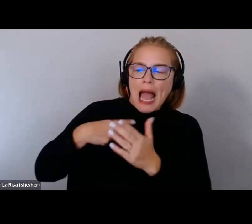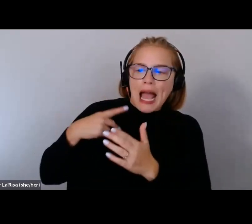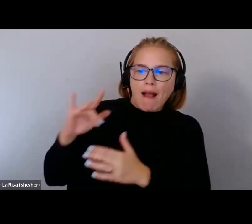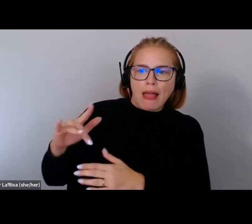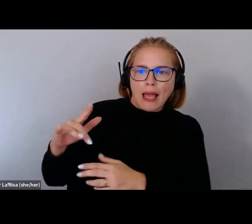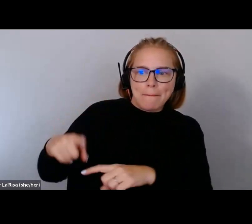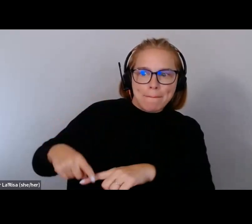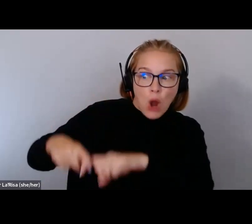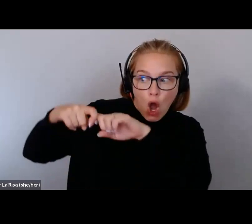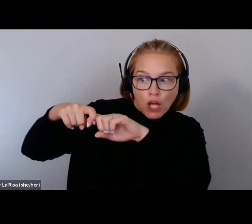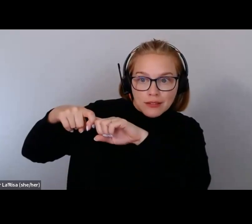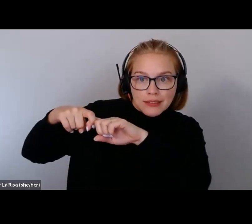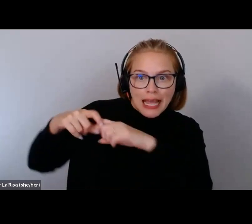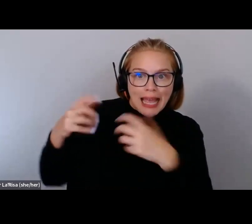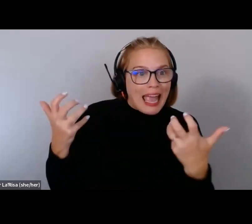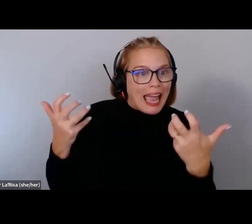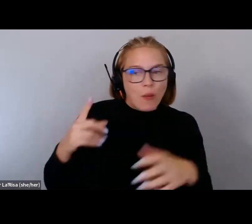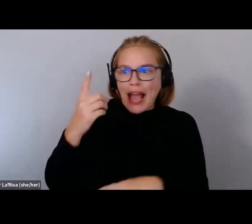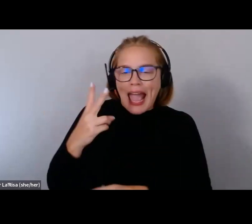area in which I need to grow. I got here very early because I have